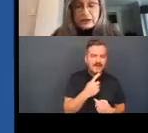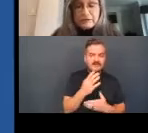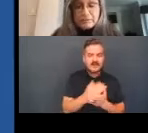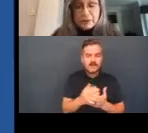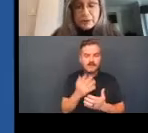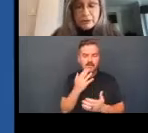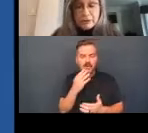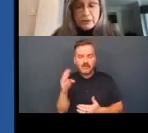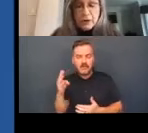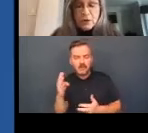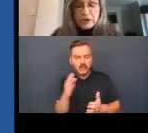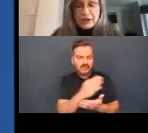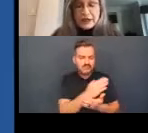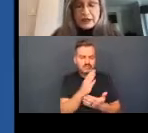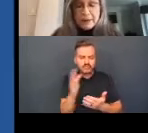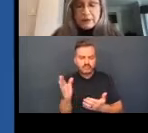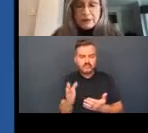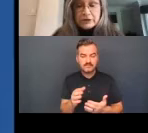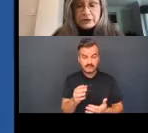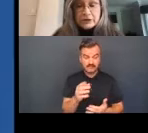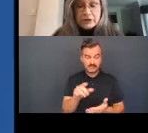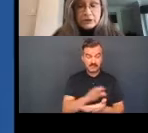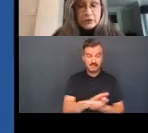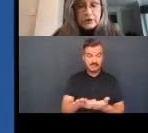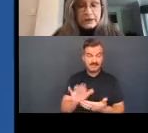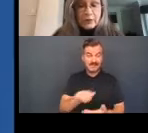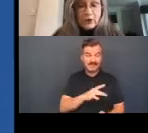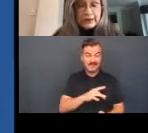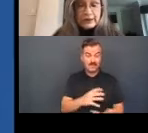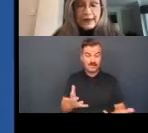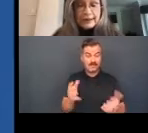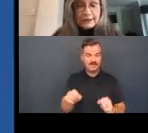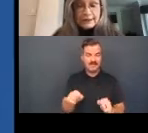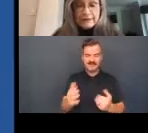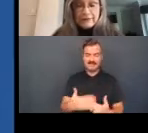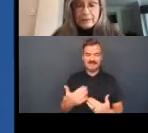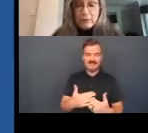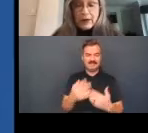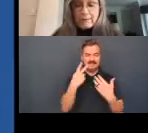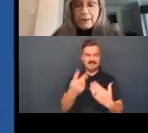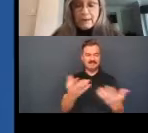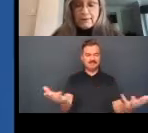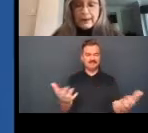of blue. What's nice about using such a score is that one can access it from the web, by